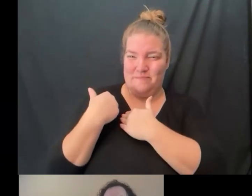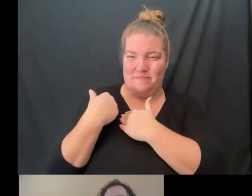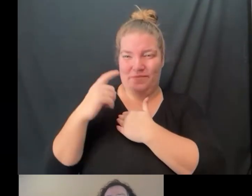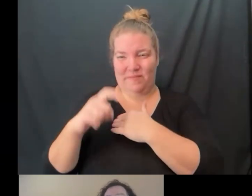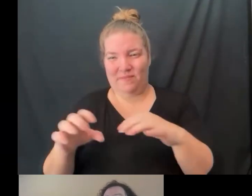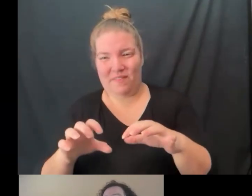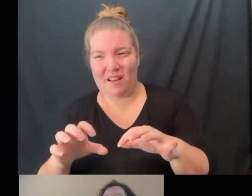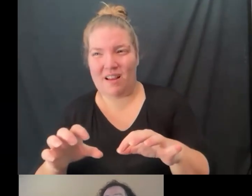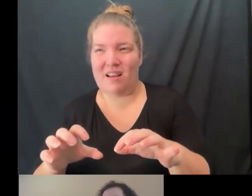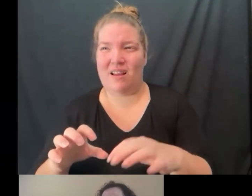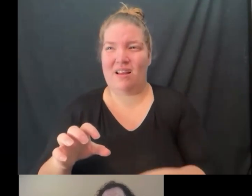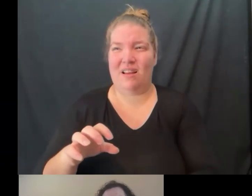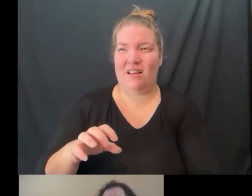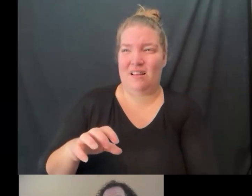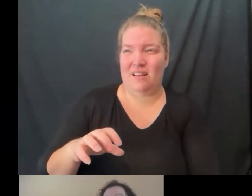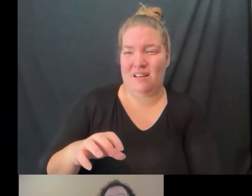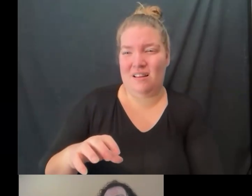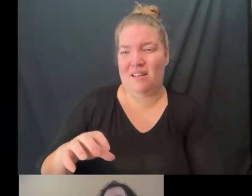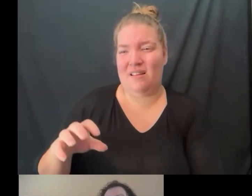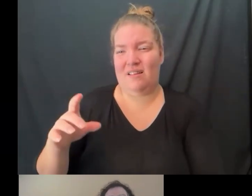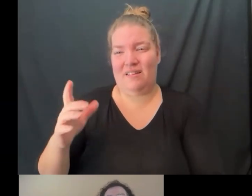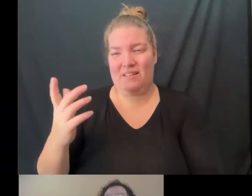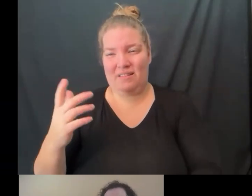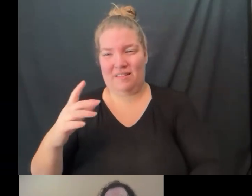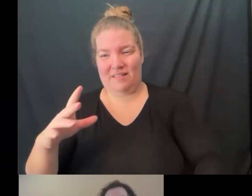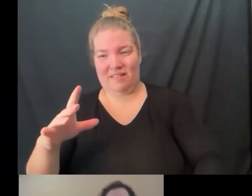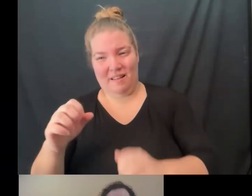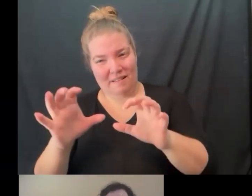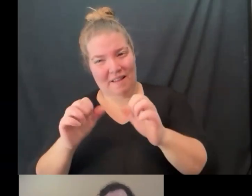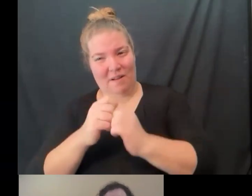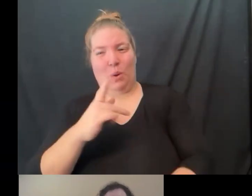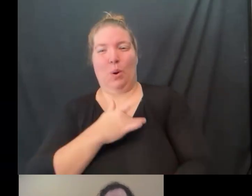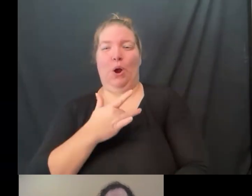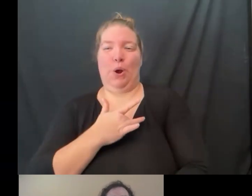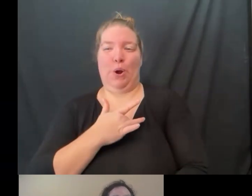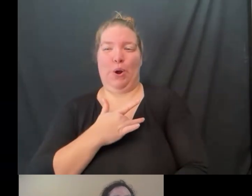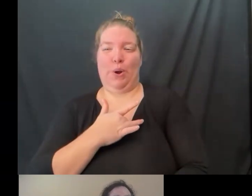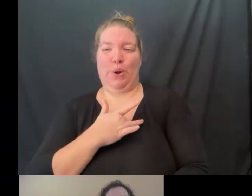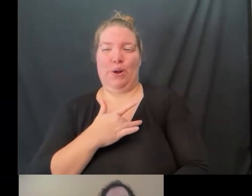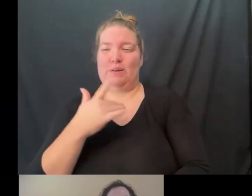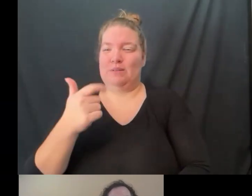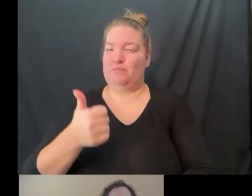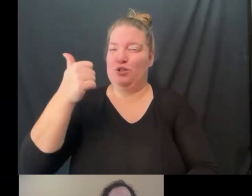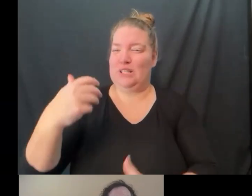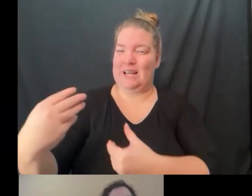or you're doing it because it's just better customer service, or you're doing because it just feels good in your heart, I really appreciate you taking time,